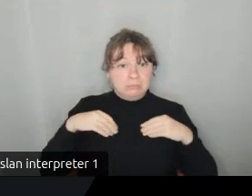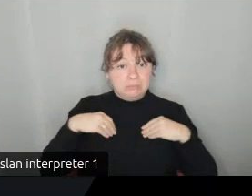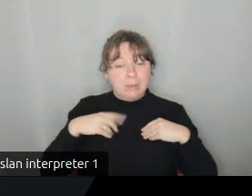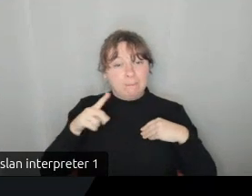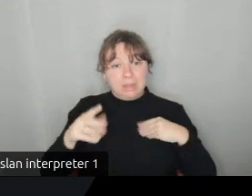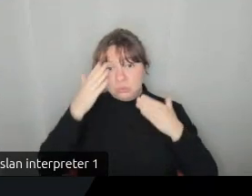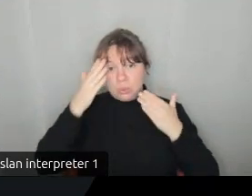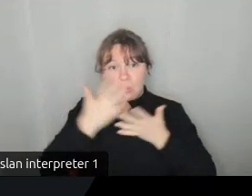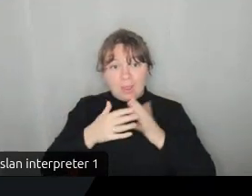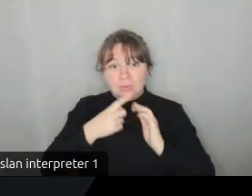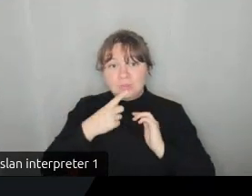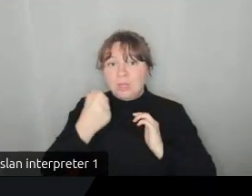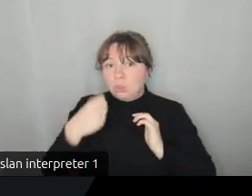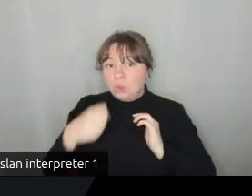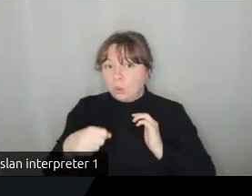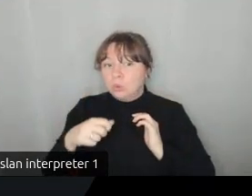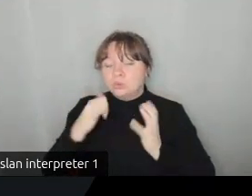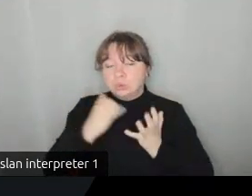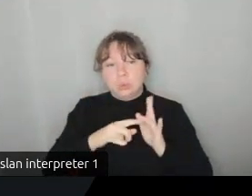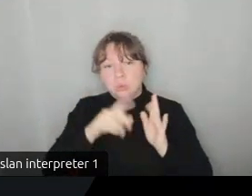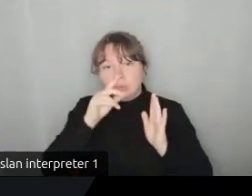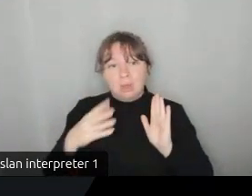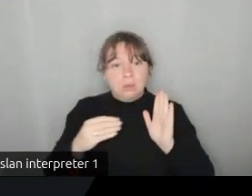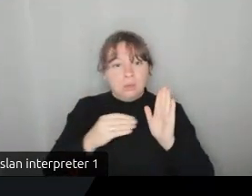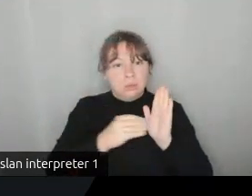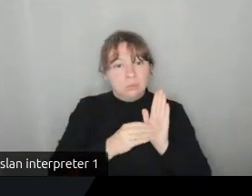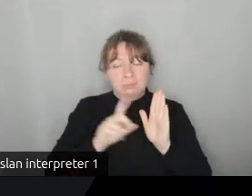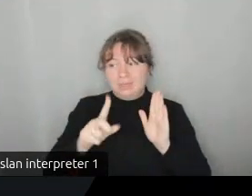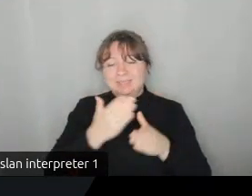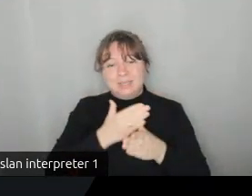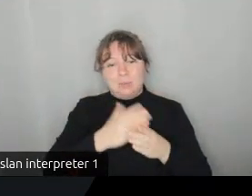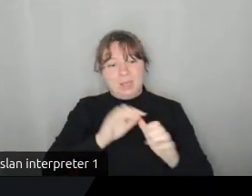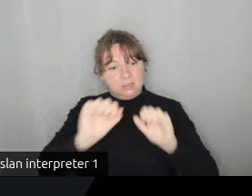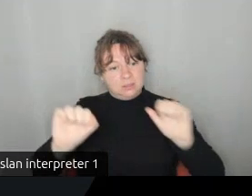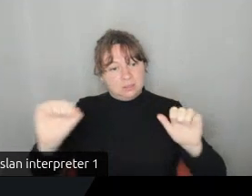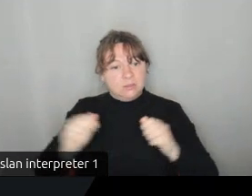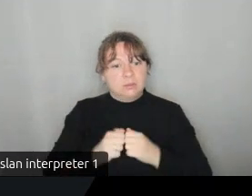all depends on each person's circumstances. Um when it comes to the school and child care and